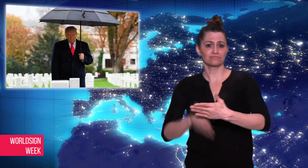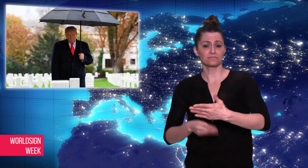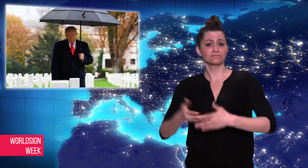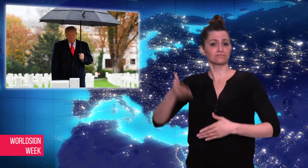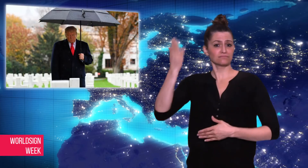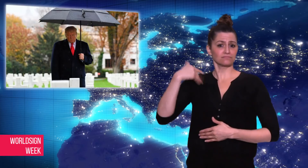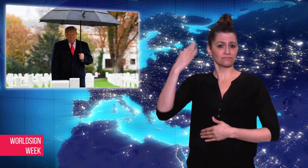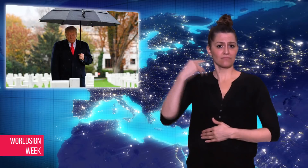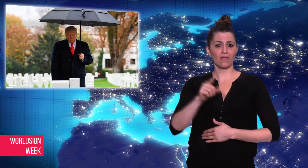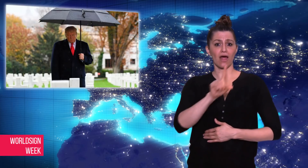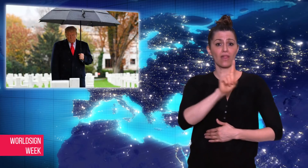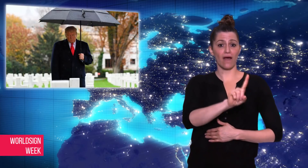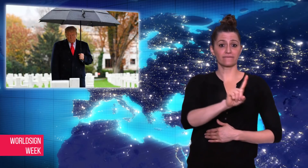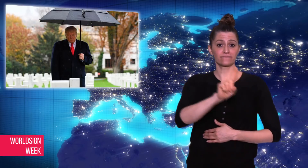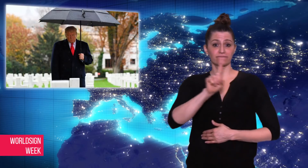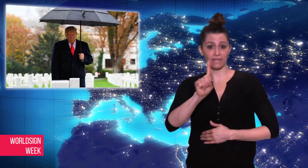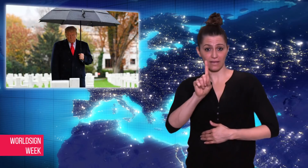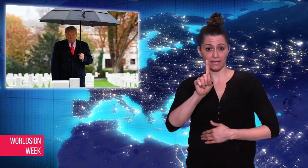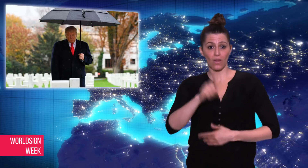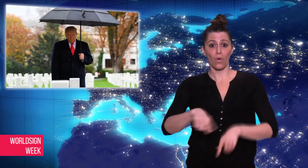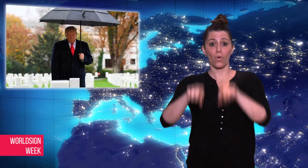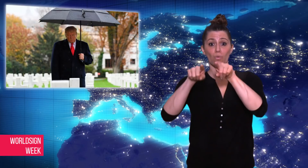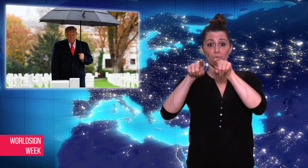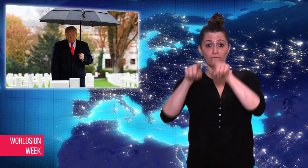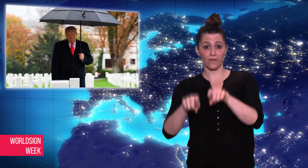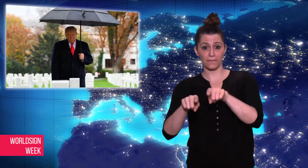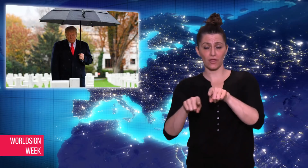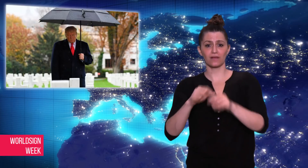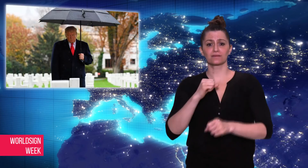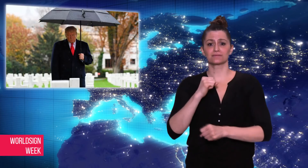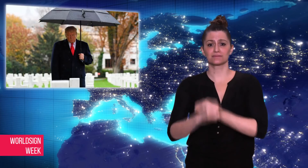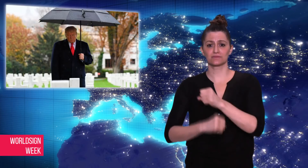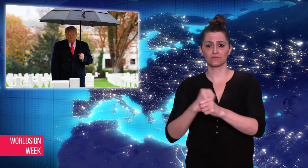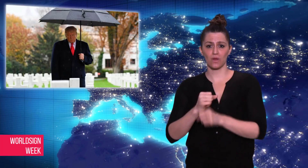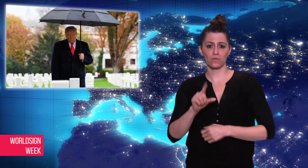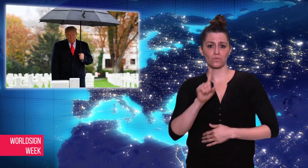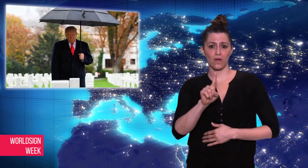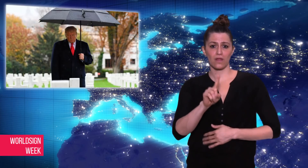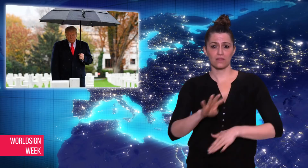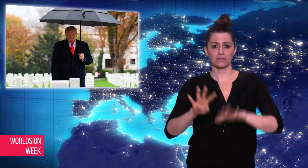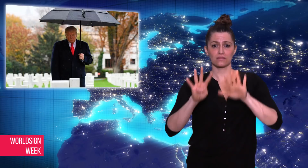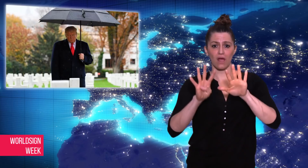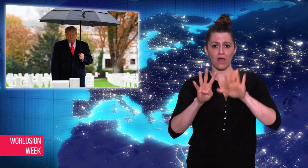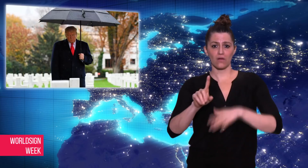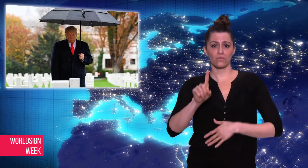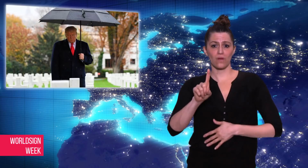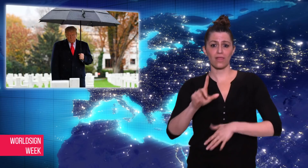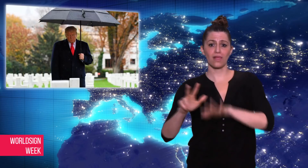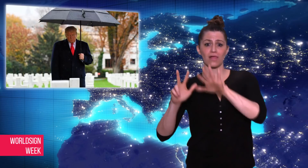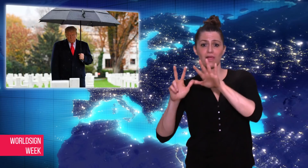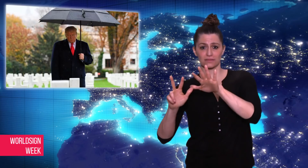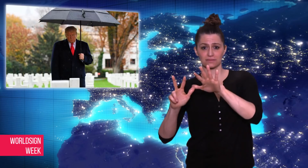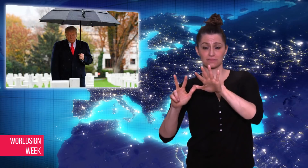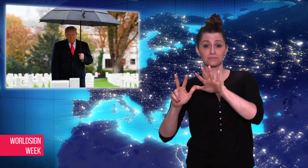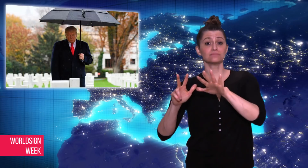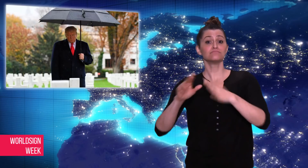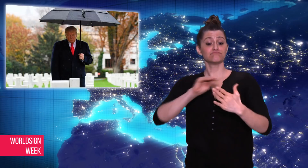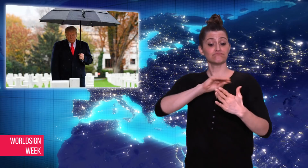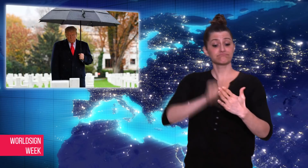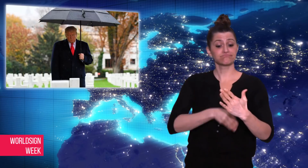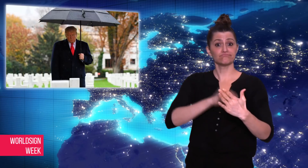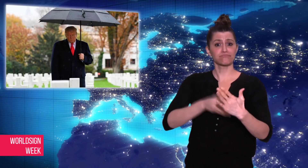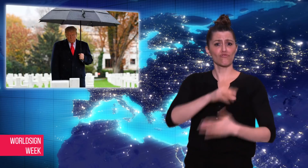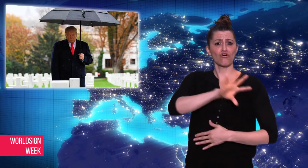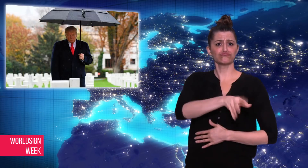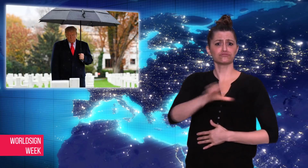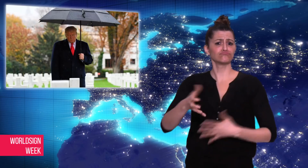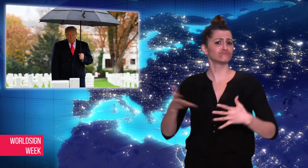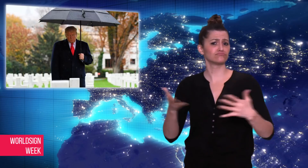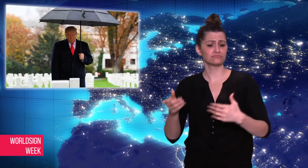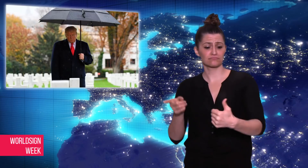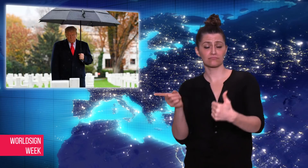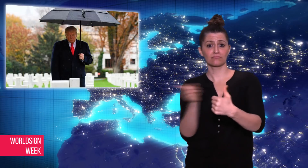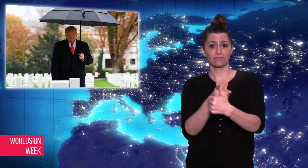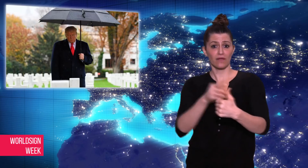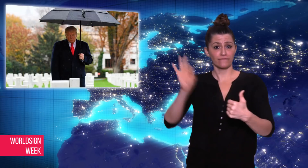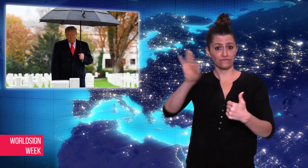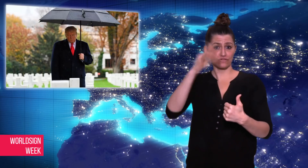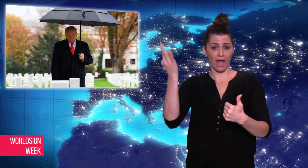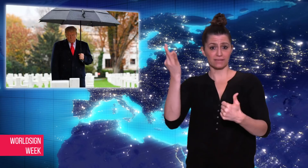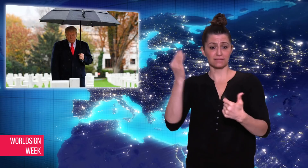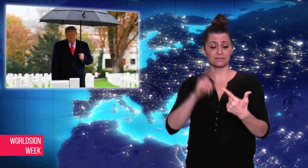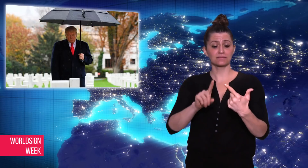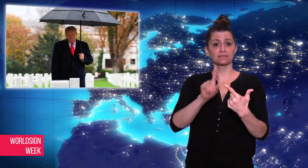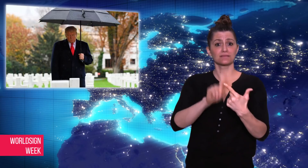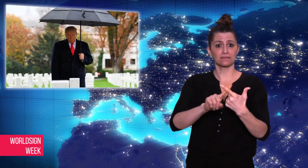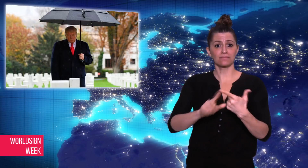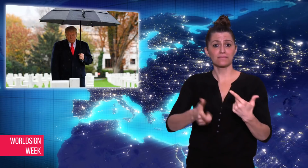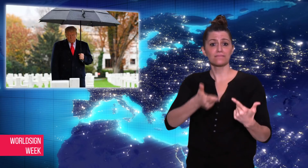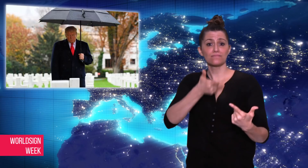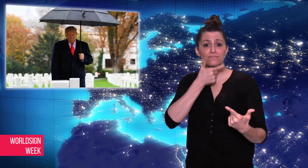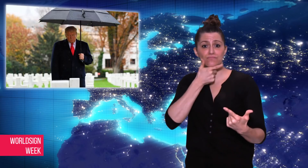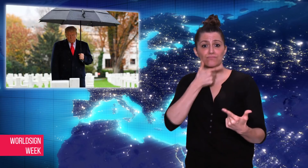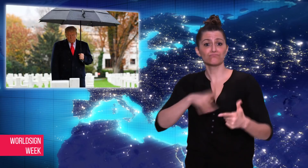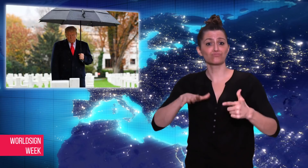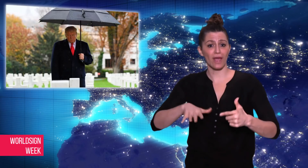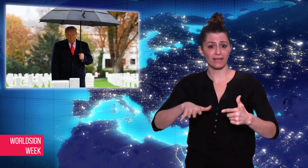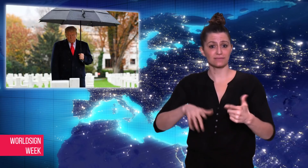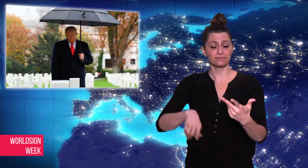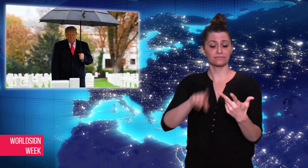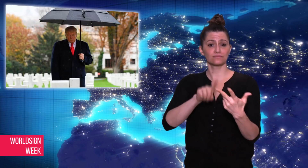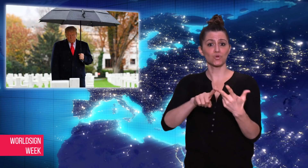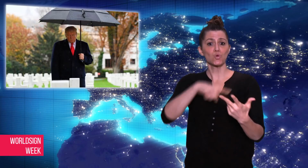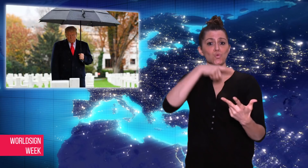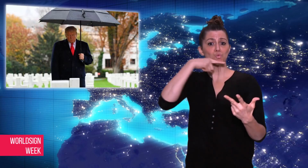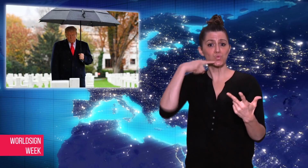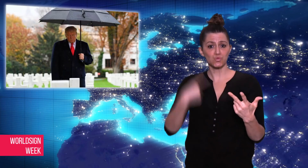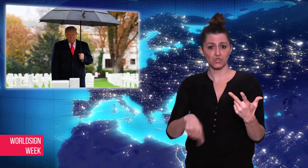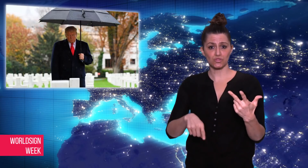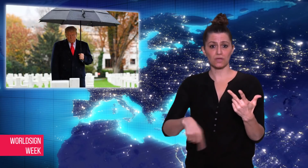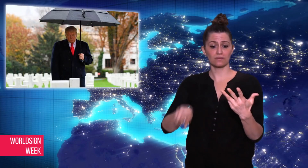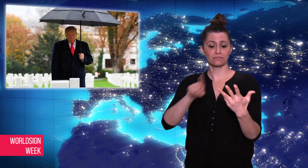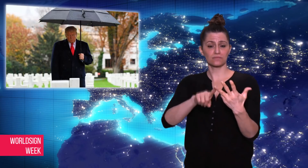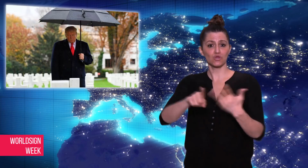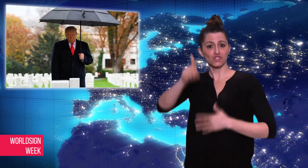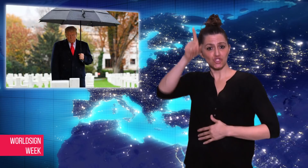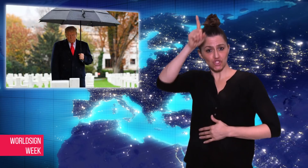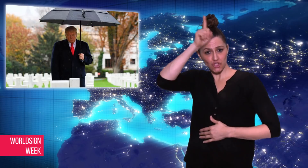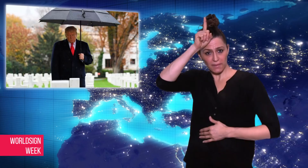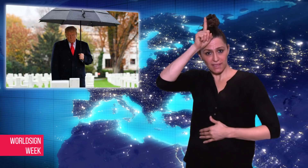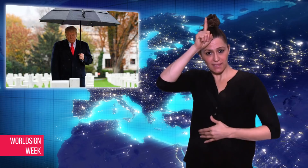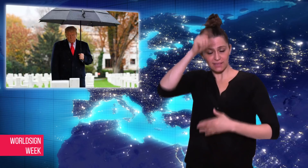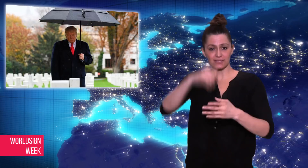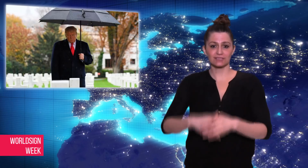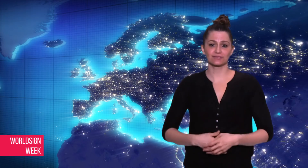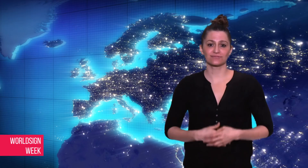the 11th of November 1918 between France, Britain, Russia, and Germany.